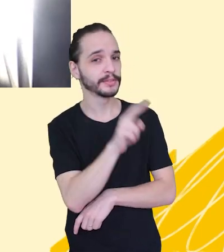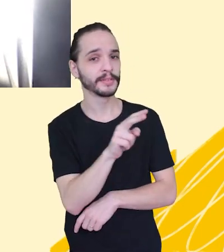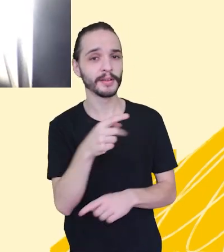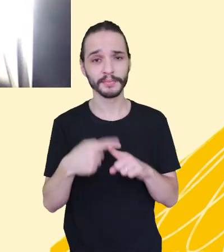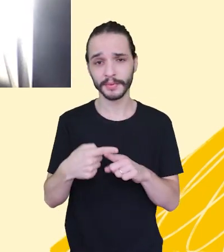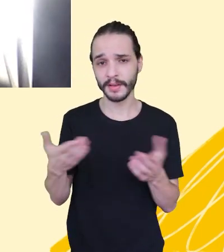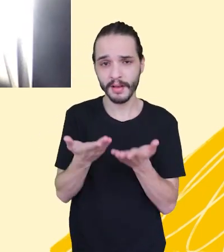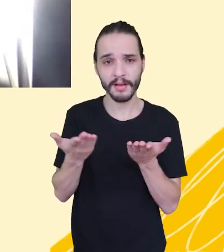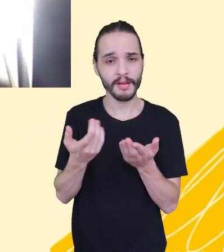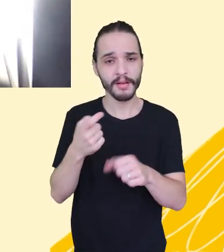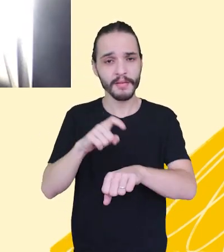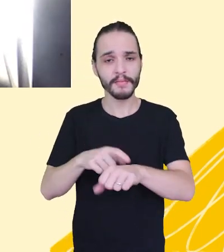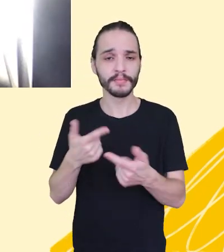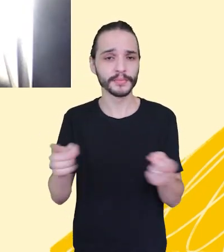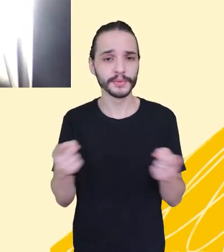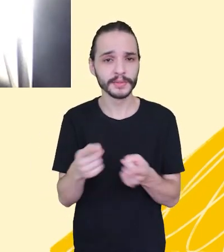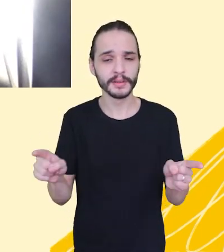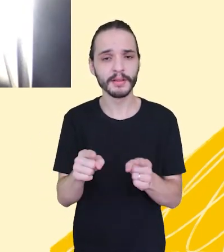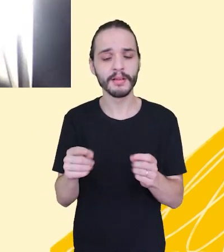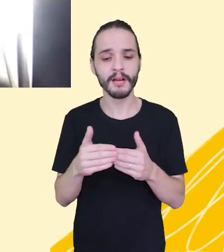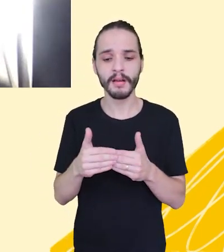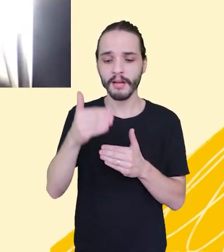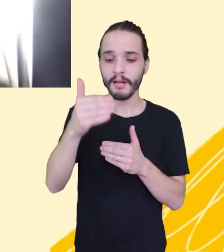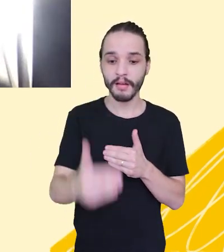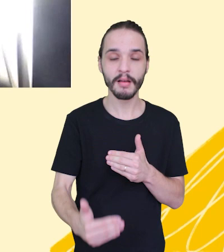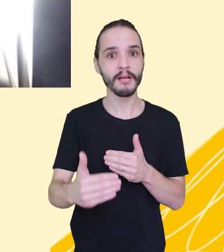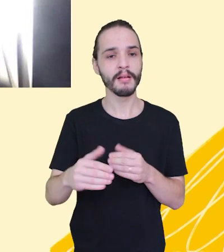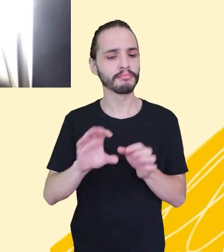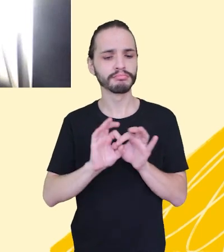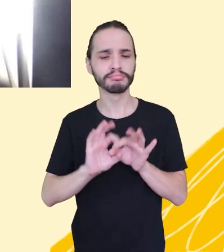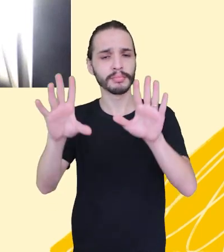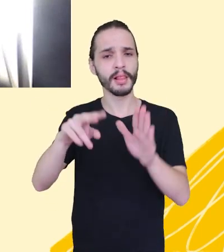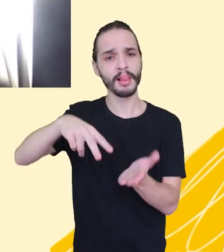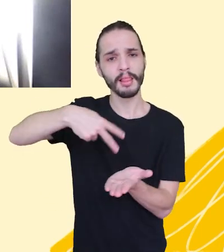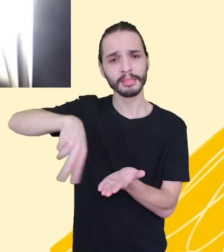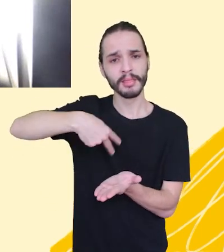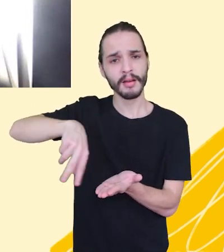And then film by film I felt a bit more...